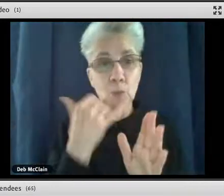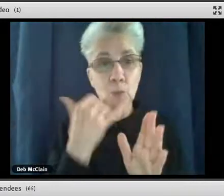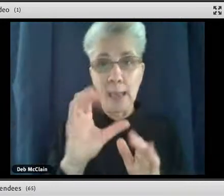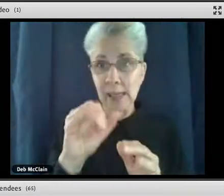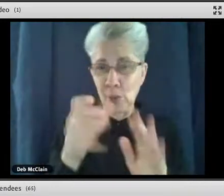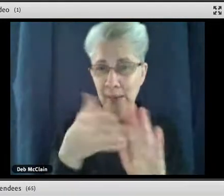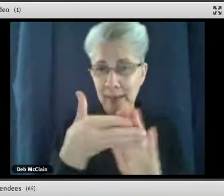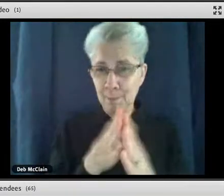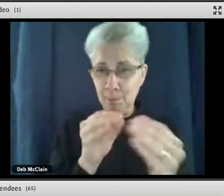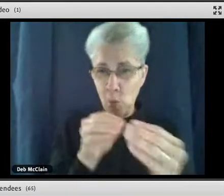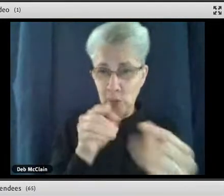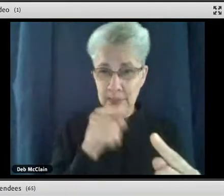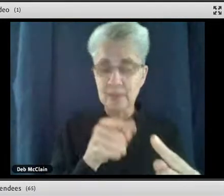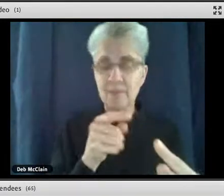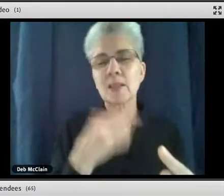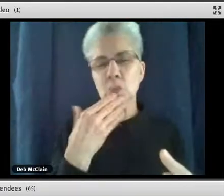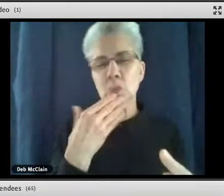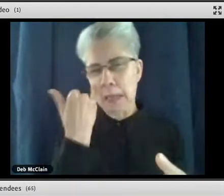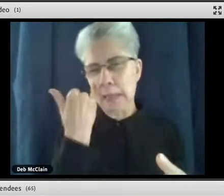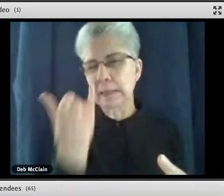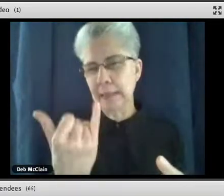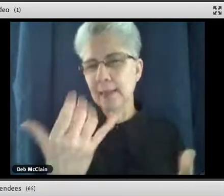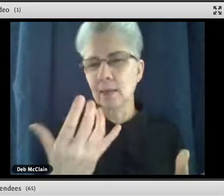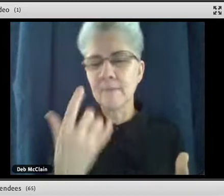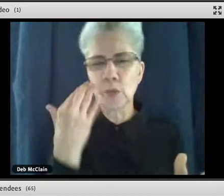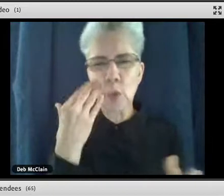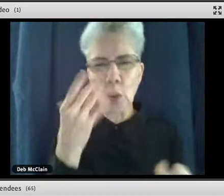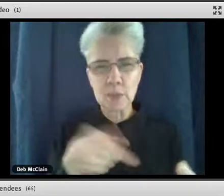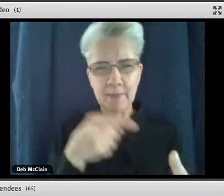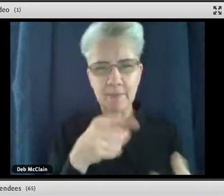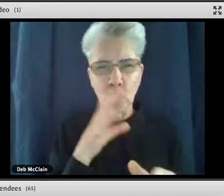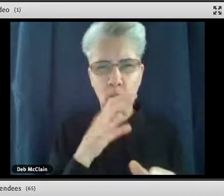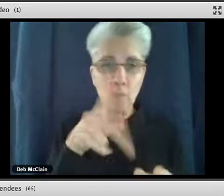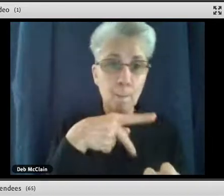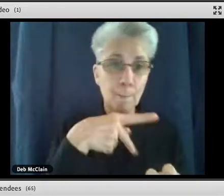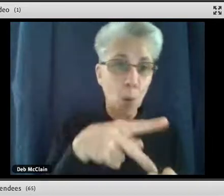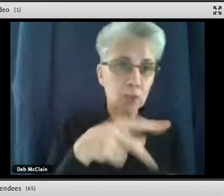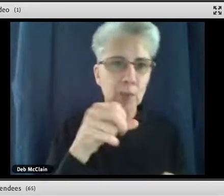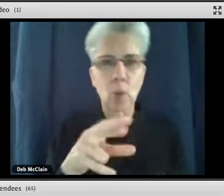0 for not fiction, but once again, if you can code it more specifically, that's probably a good idea.